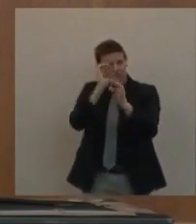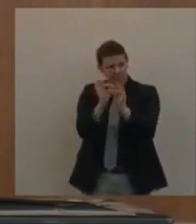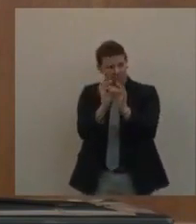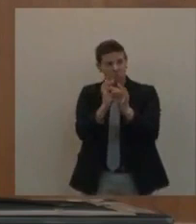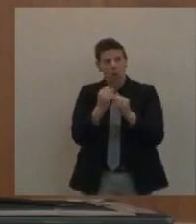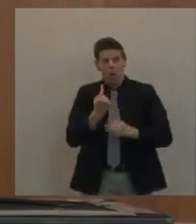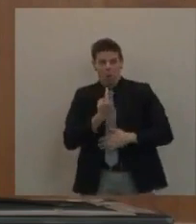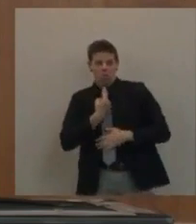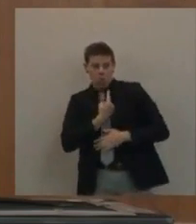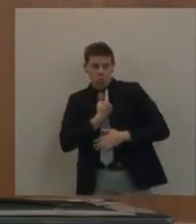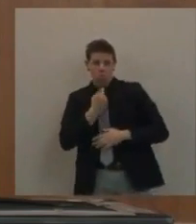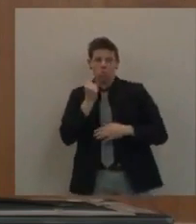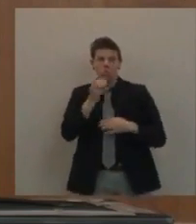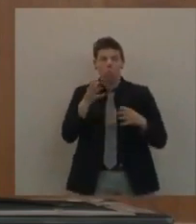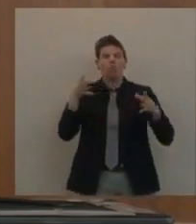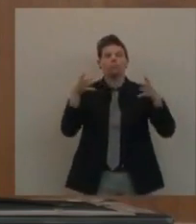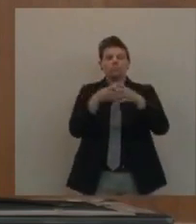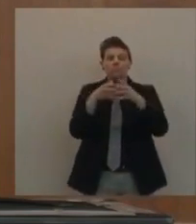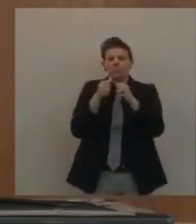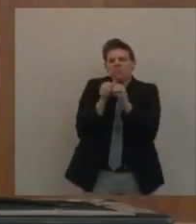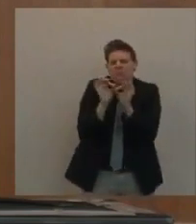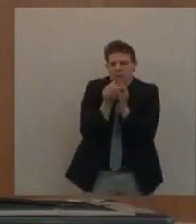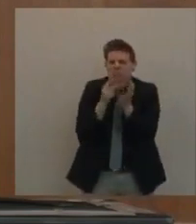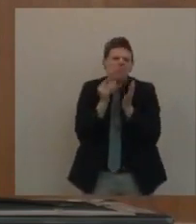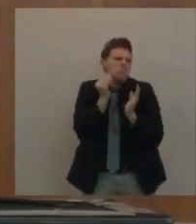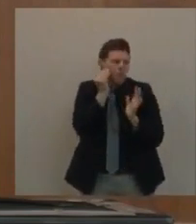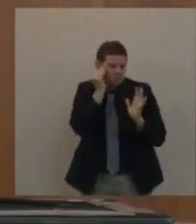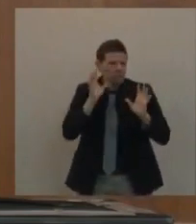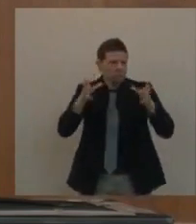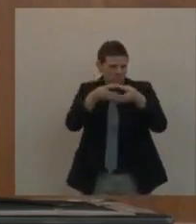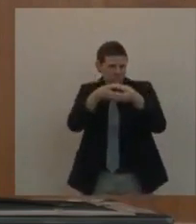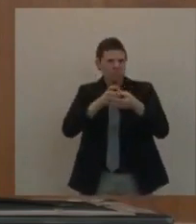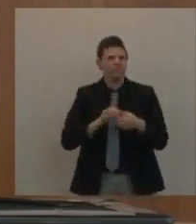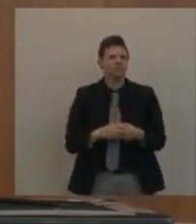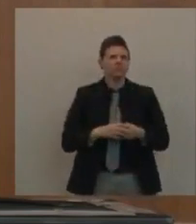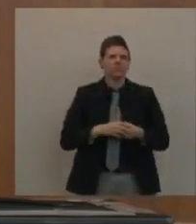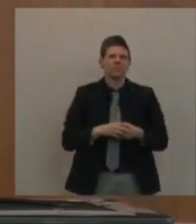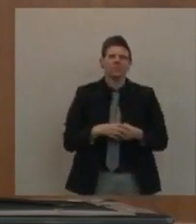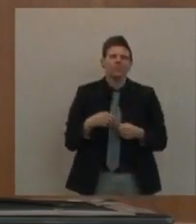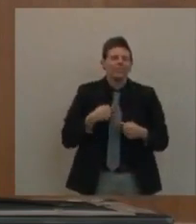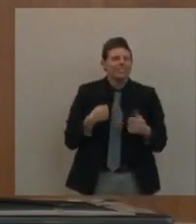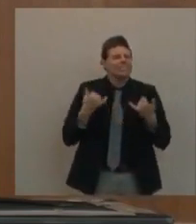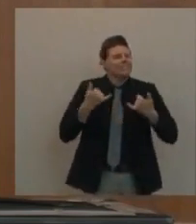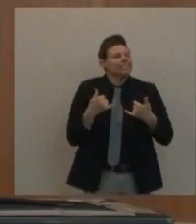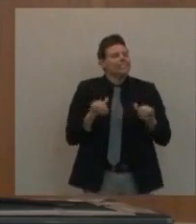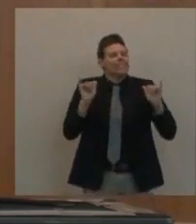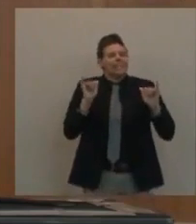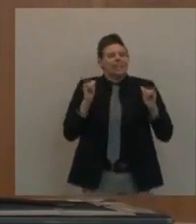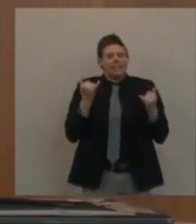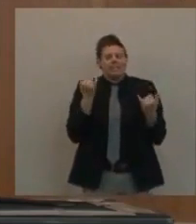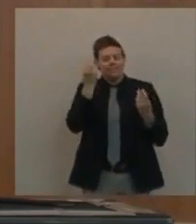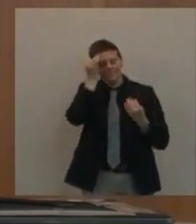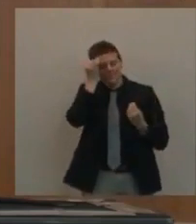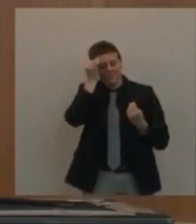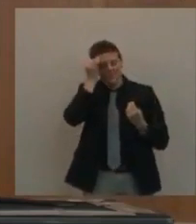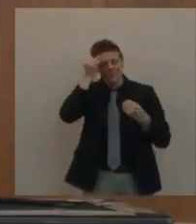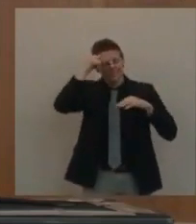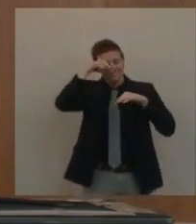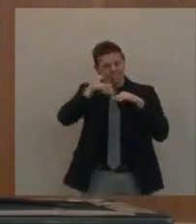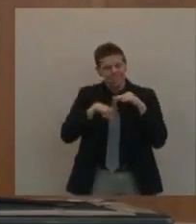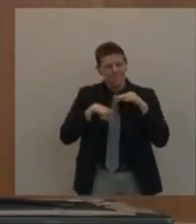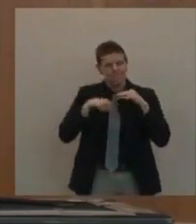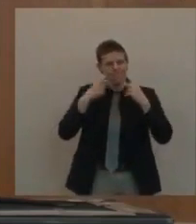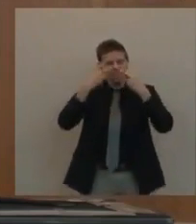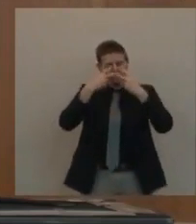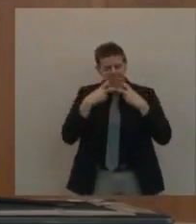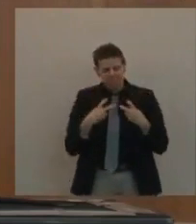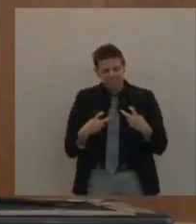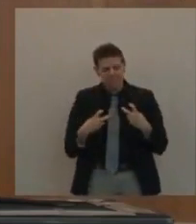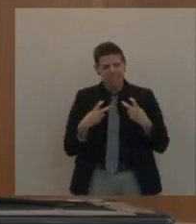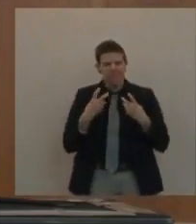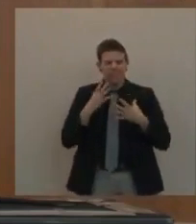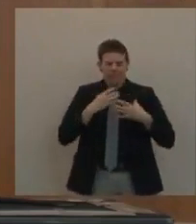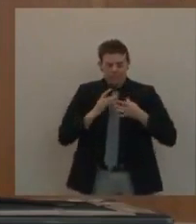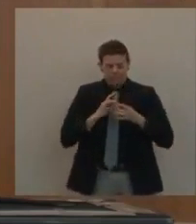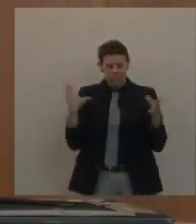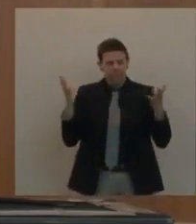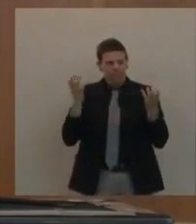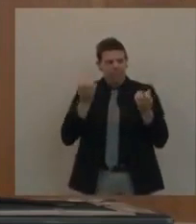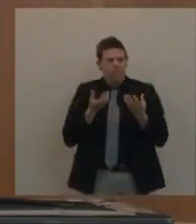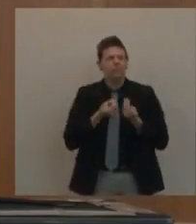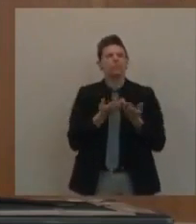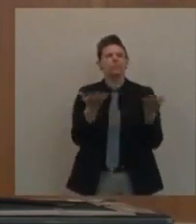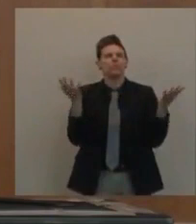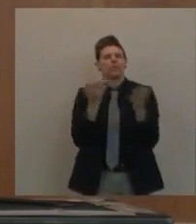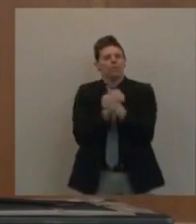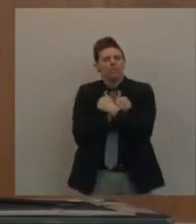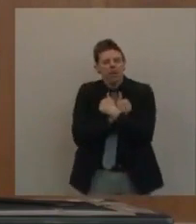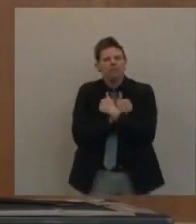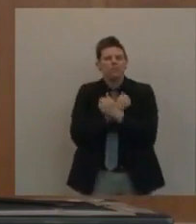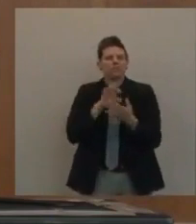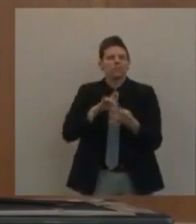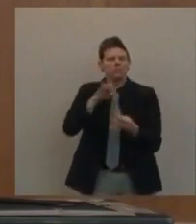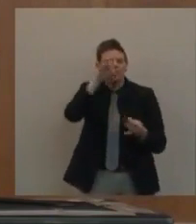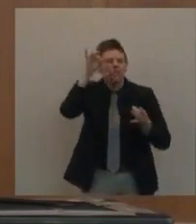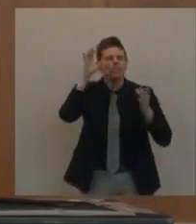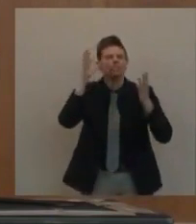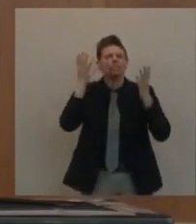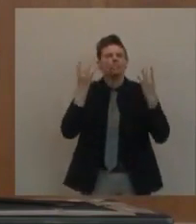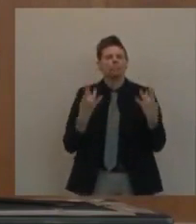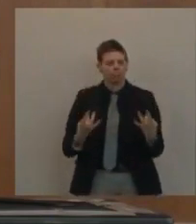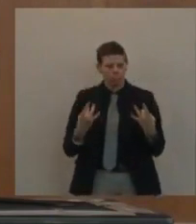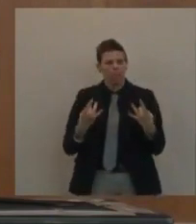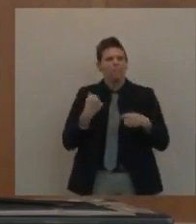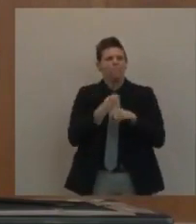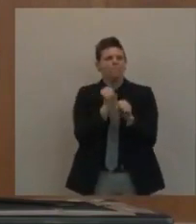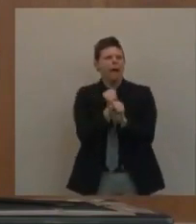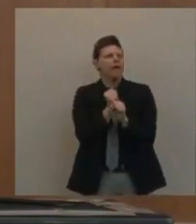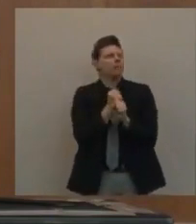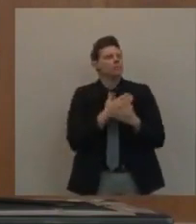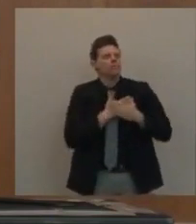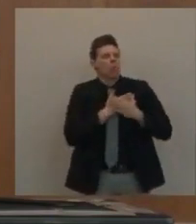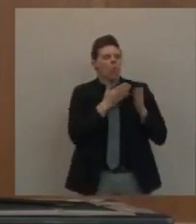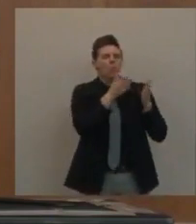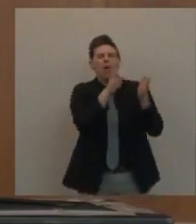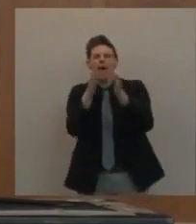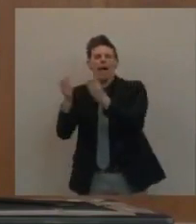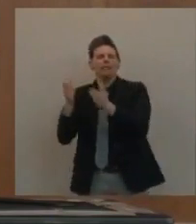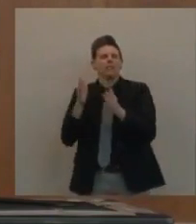BUT WHEN WE DO THAT, AND WE PROVIDE AND WE PRACTICE OUR FAITH ALONE OR WITH OUR FAMILIES UTILIZ OR AT OUR HOMES, WE ARE STILL REFLECTING HOPE AND LOVE AND